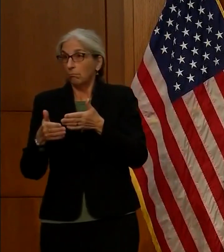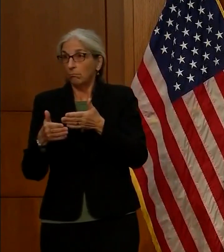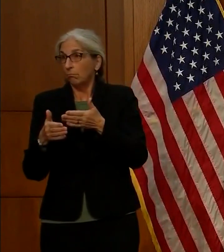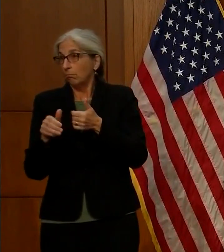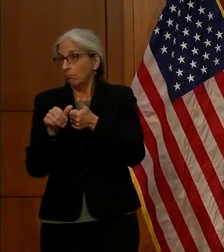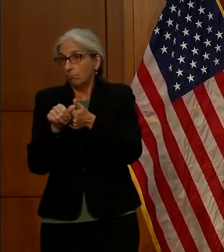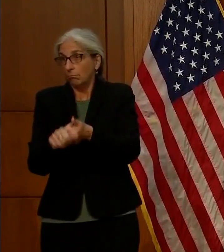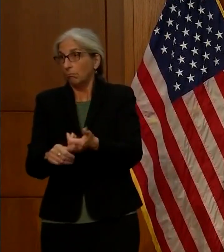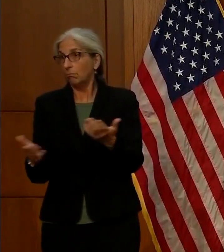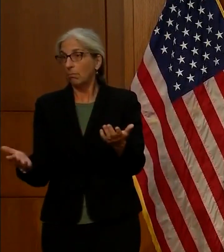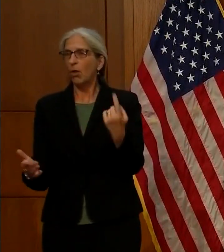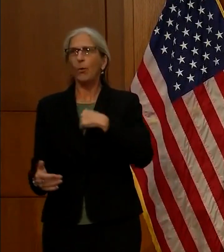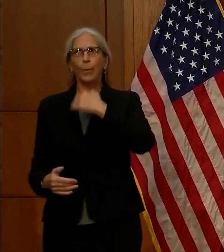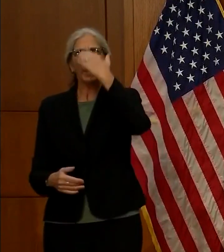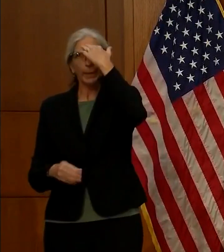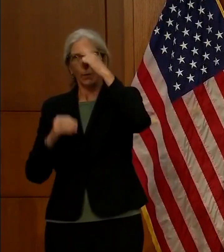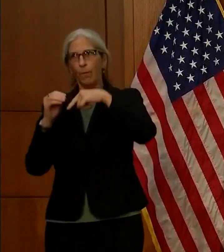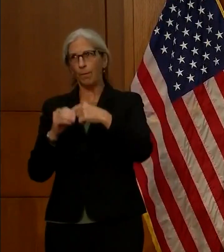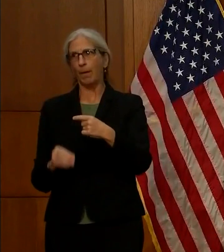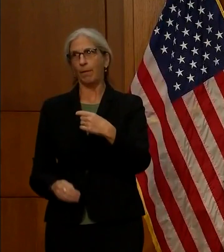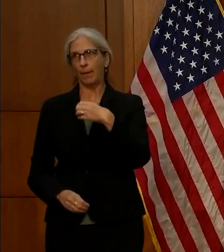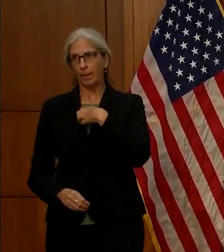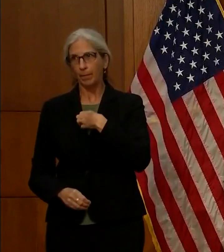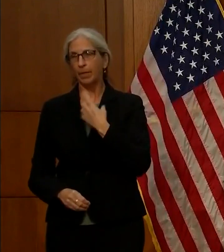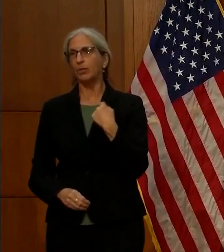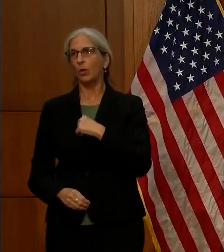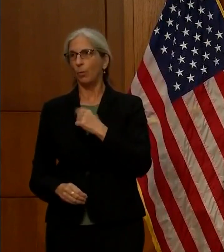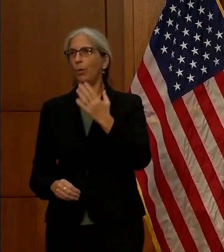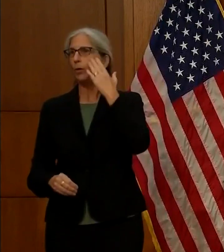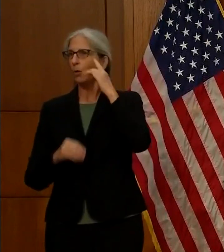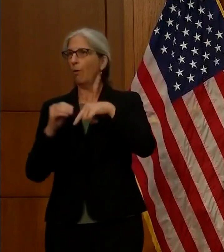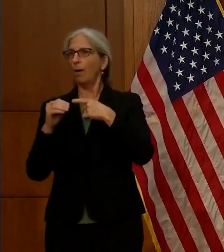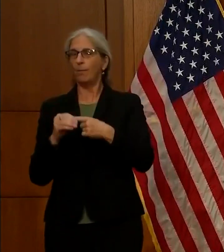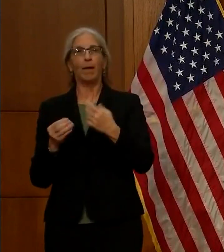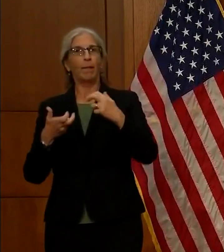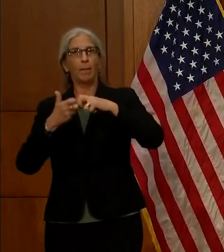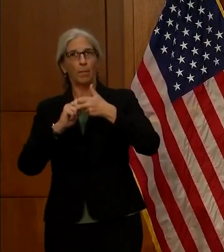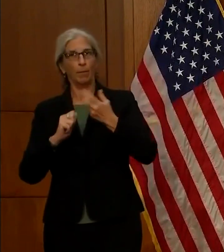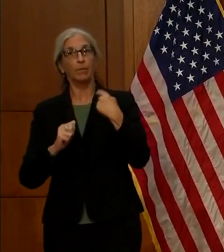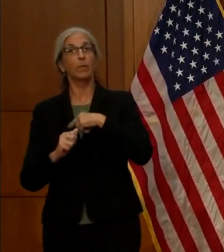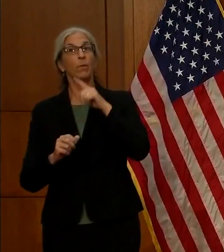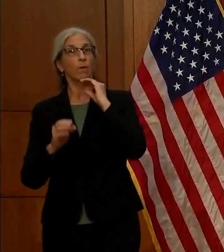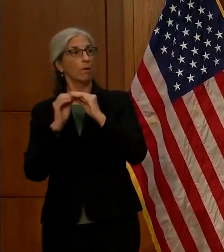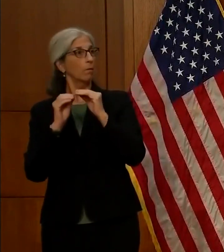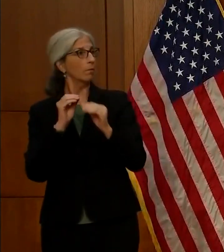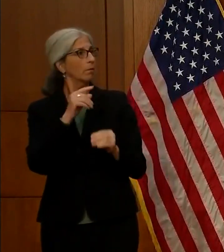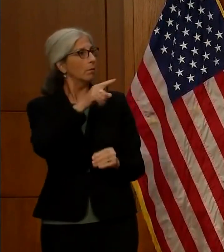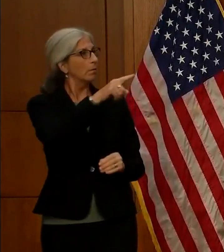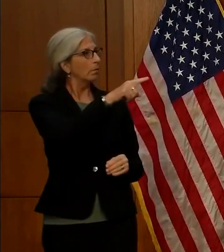AND- FOLLOWED AND- WE'RE WE'RE WELL AWARE OF THE COMPLAINTS IN